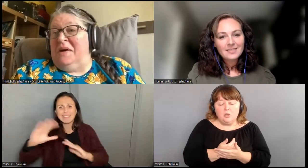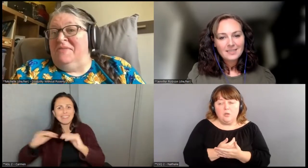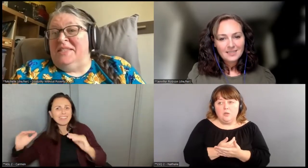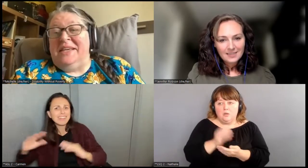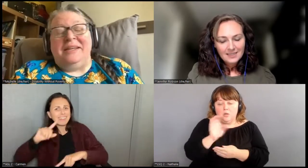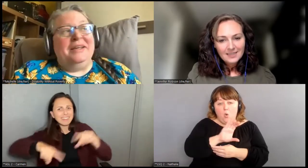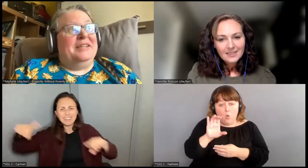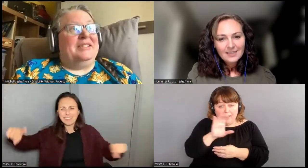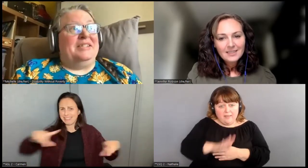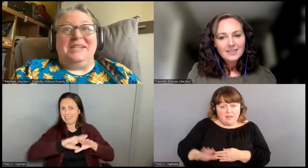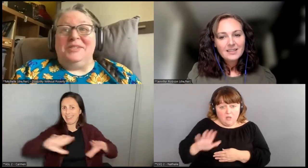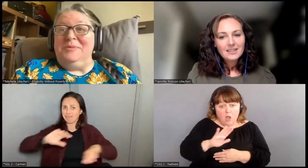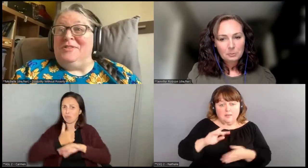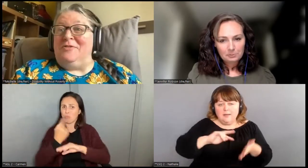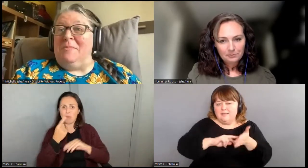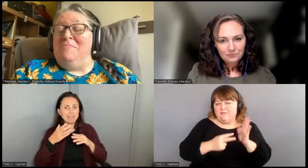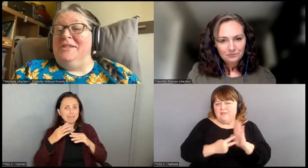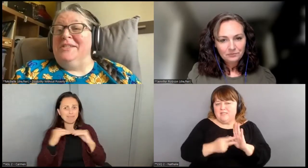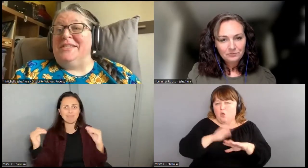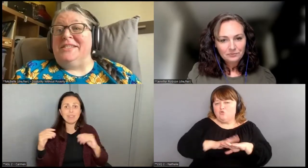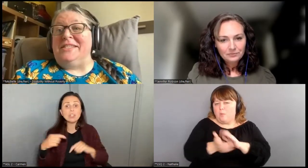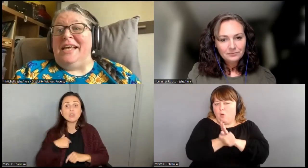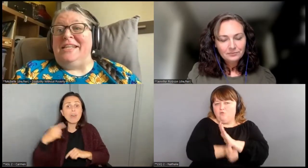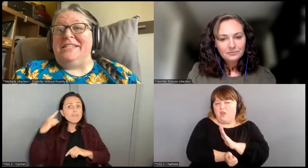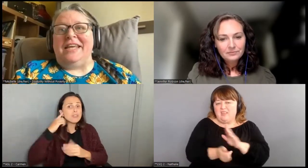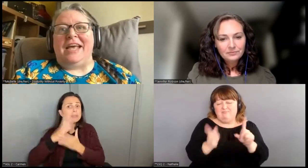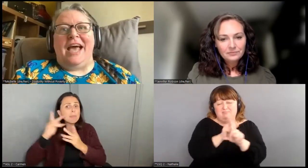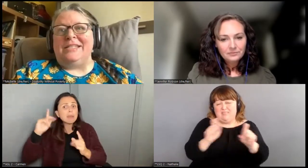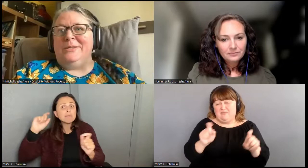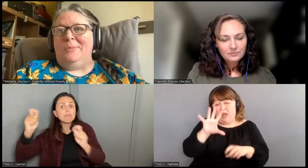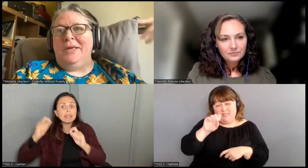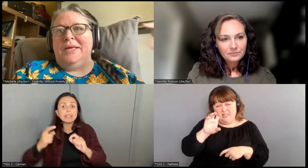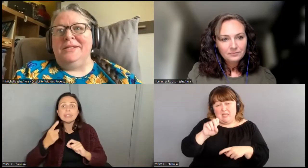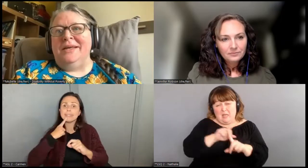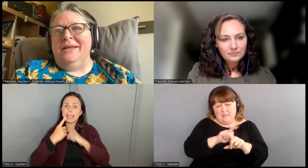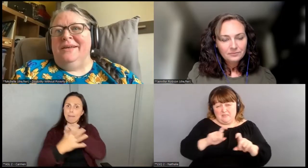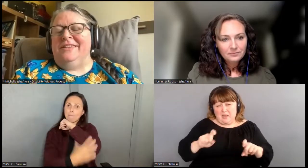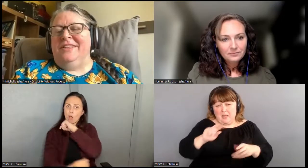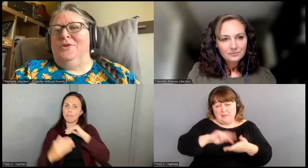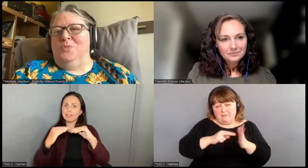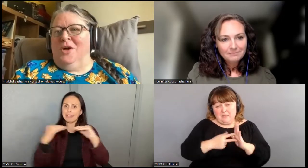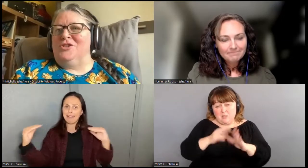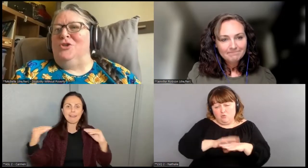SO I'VE SEEN SUGGESTIONS OF AMENDMENTS THAT SAYS THAT IT HAS TO MEET THE -- WHAT'S CALLED